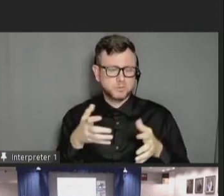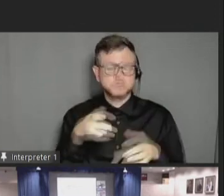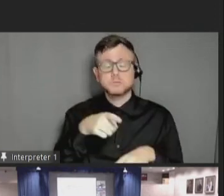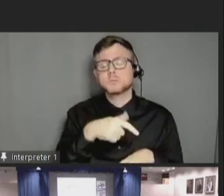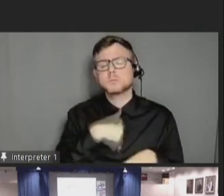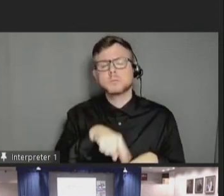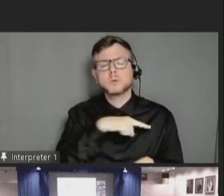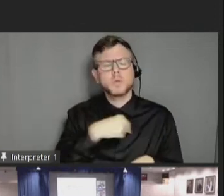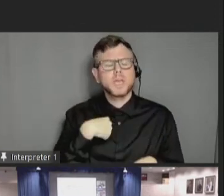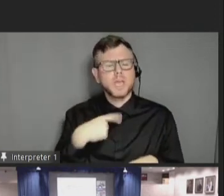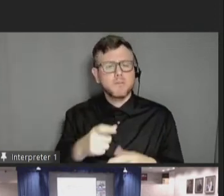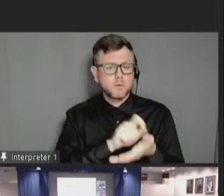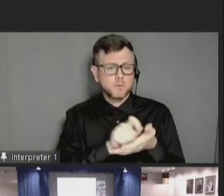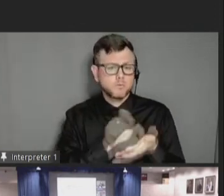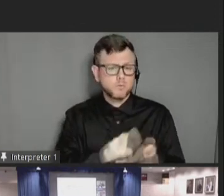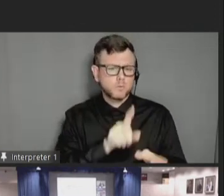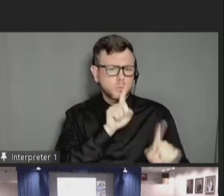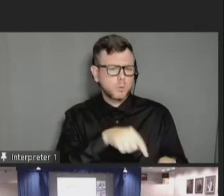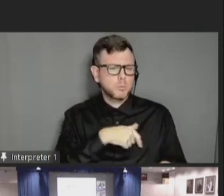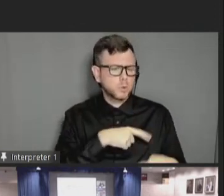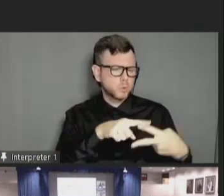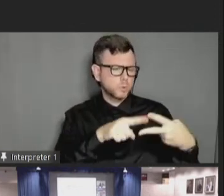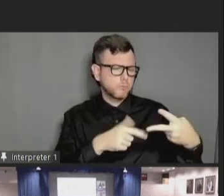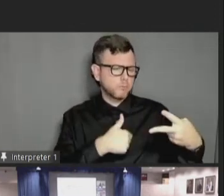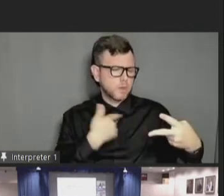but there were a couple of things I wanted to highlight from them.